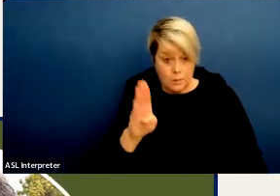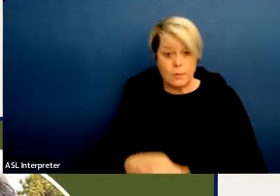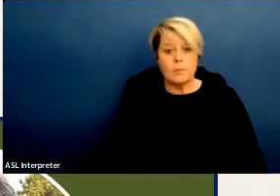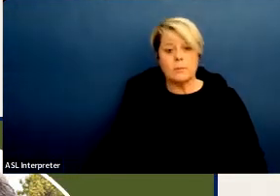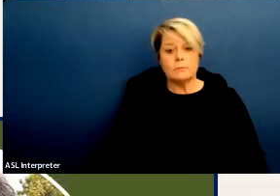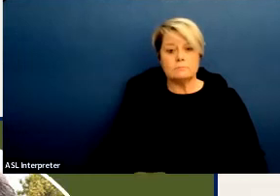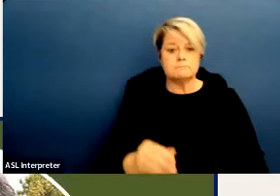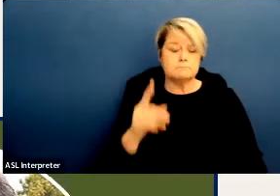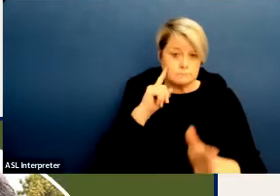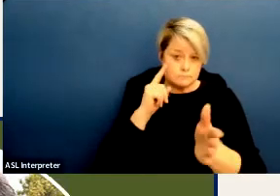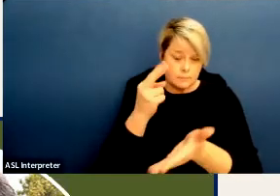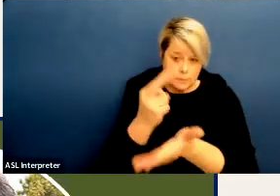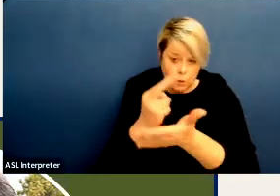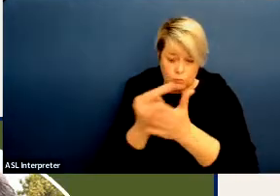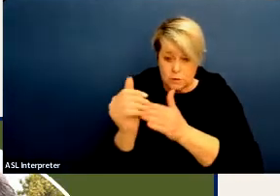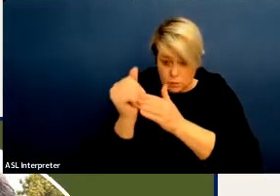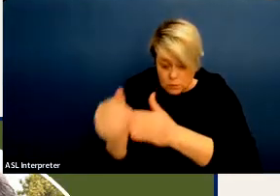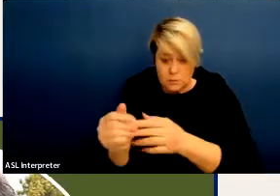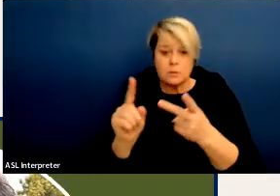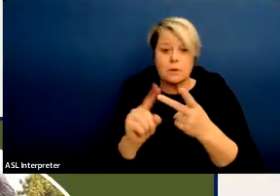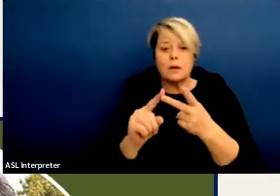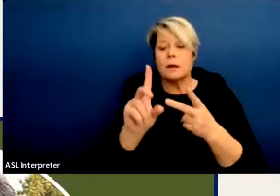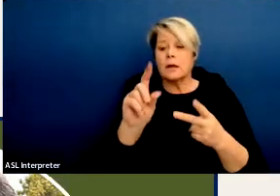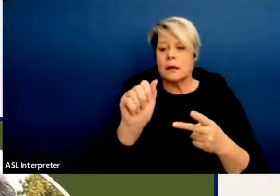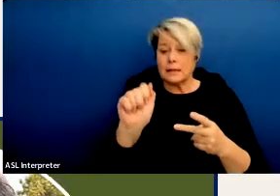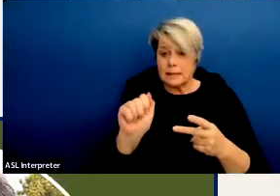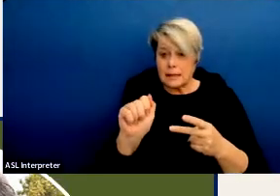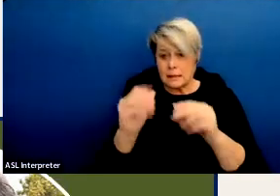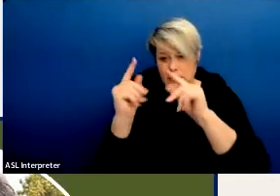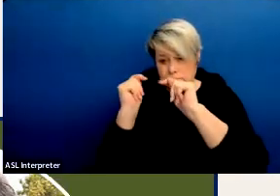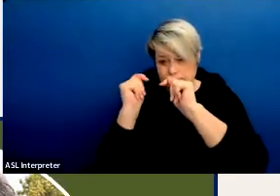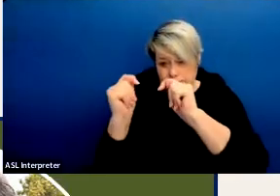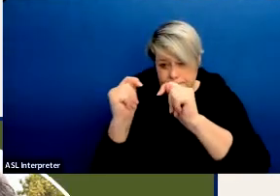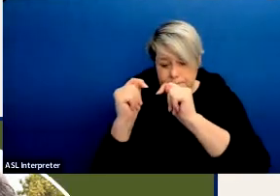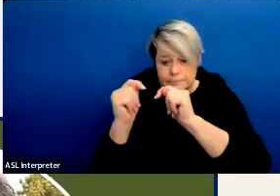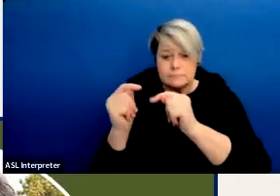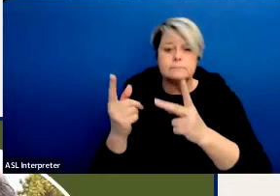have it yeses such as the regional food hub resource